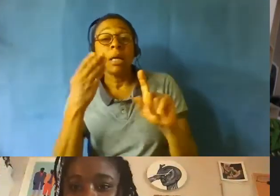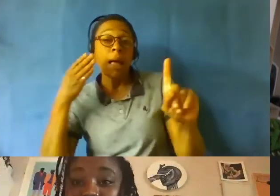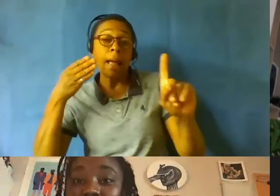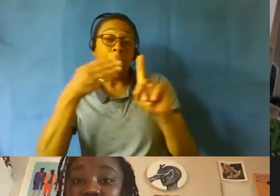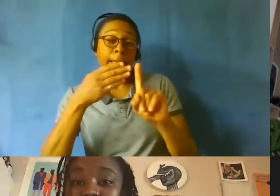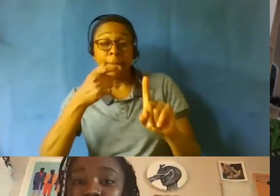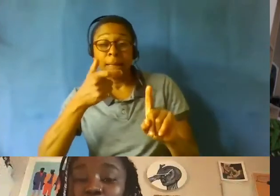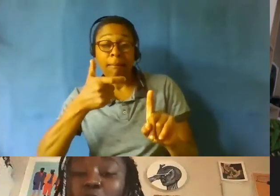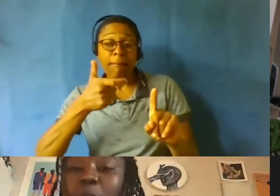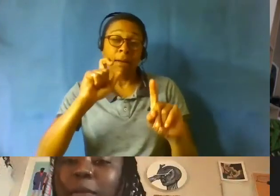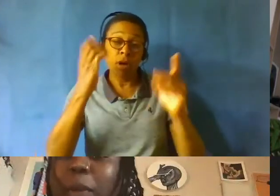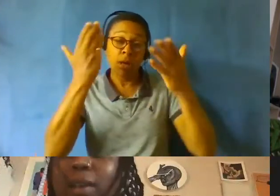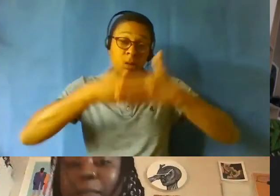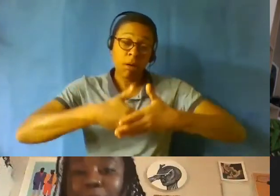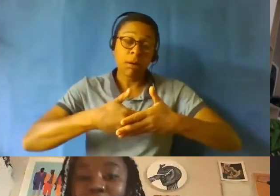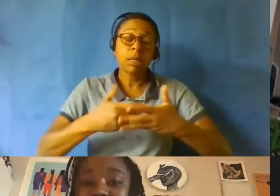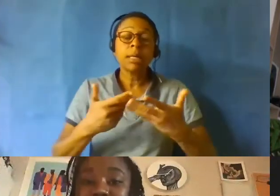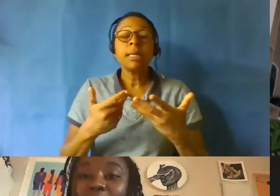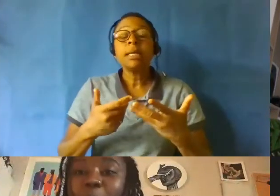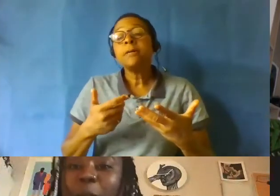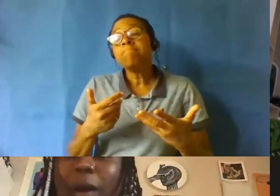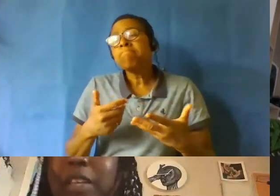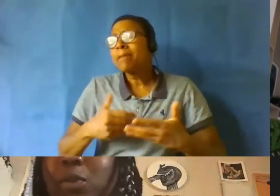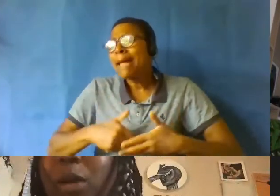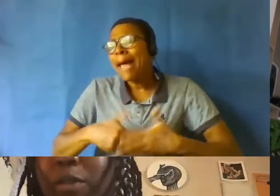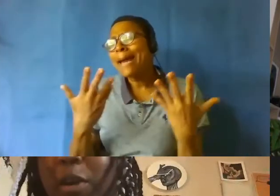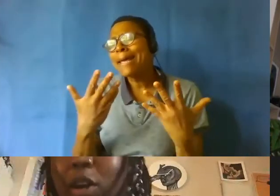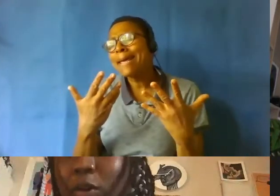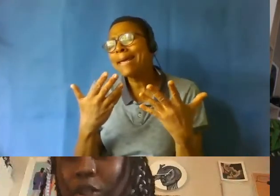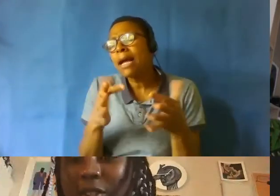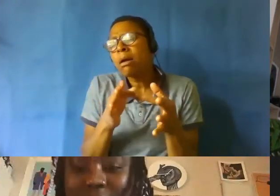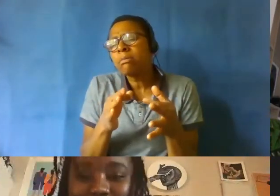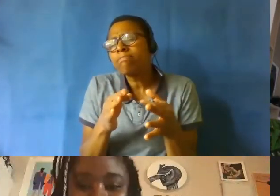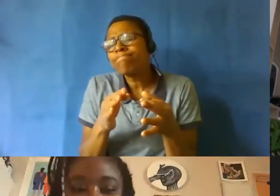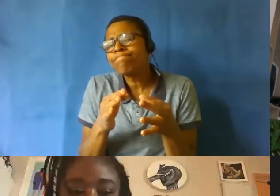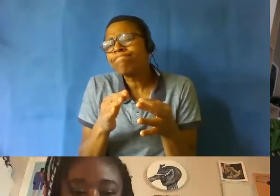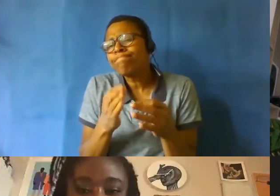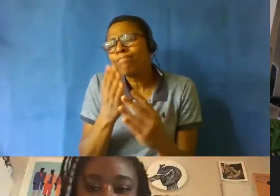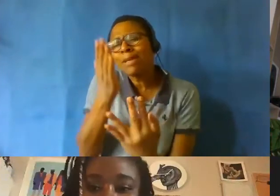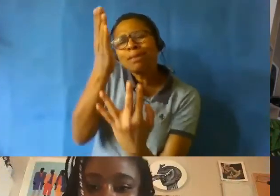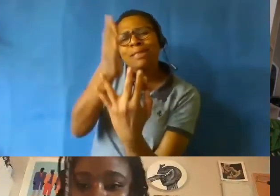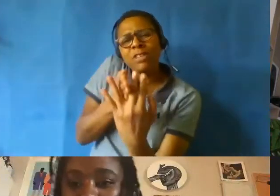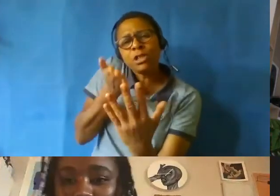insofar as who becomes Paralympians and literally a lot it's not it's not